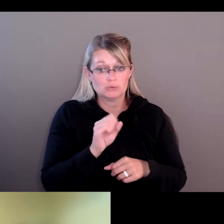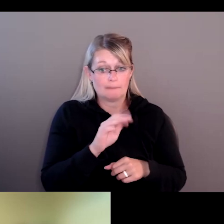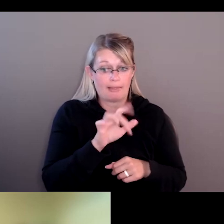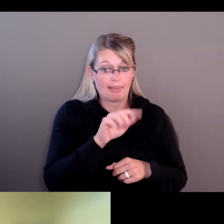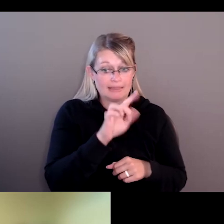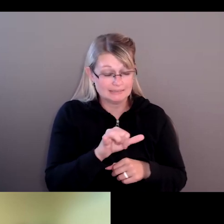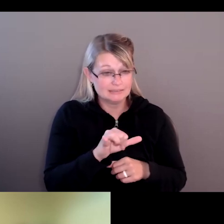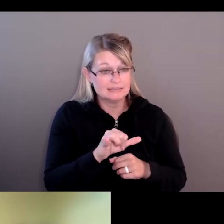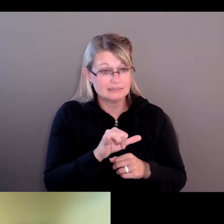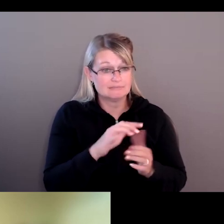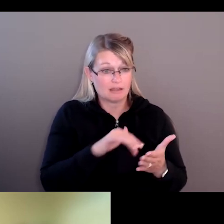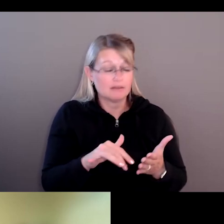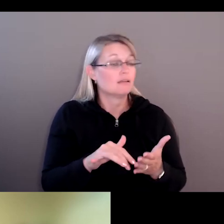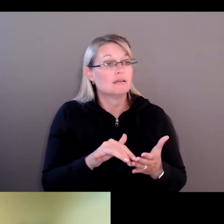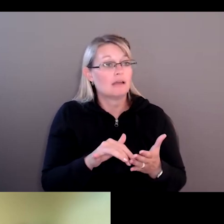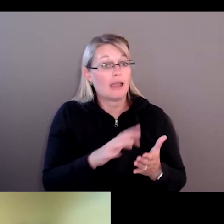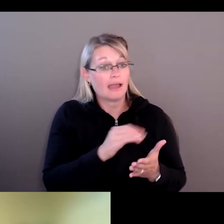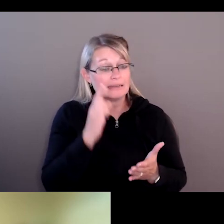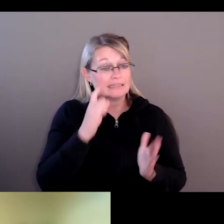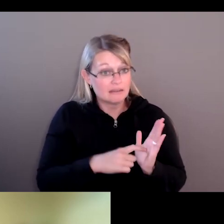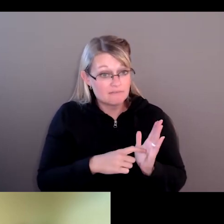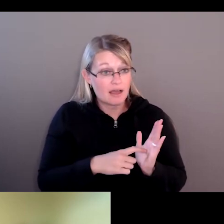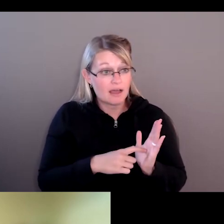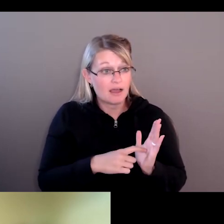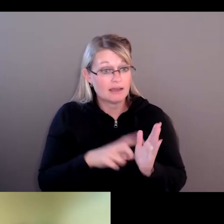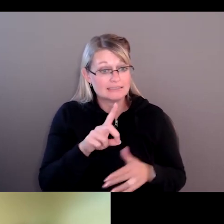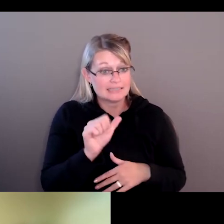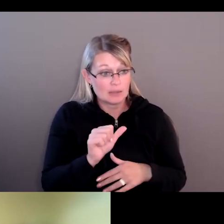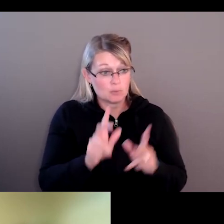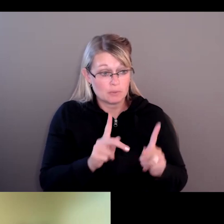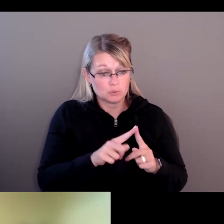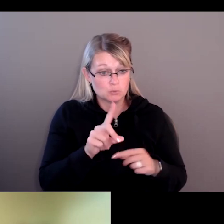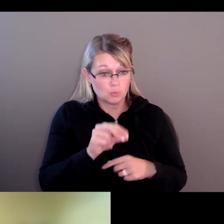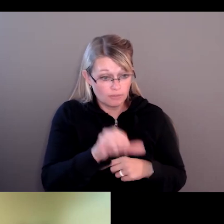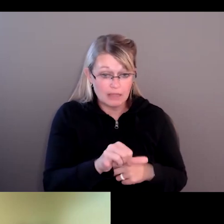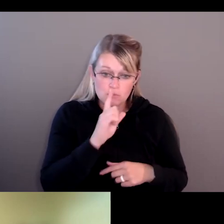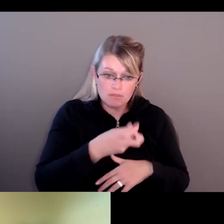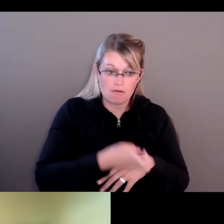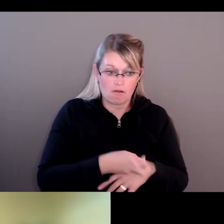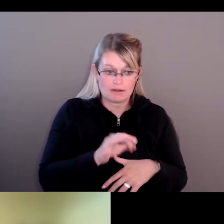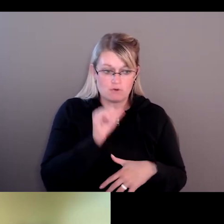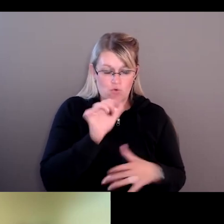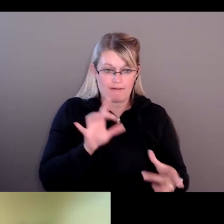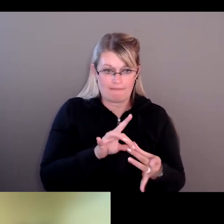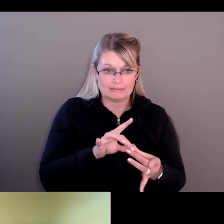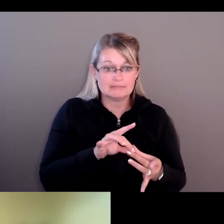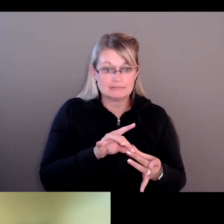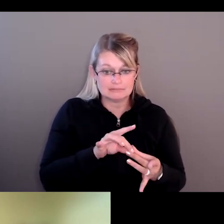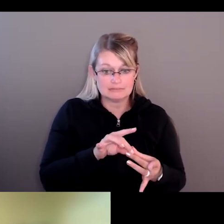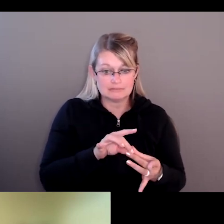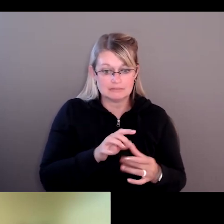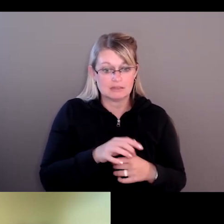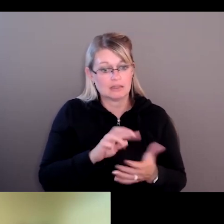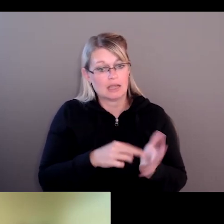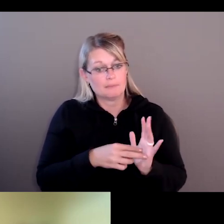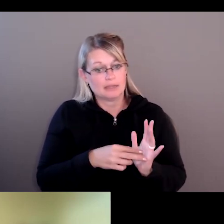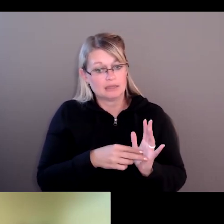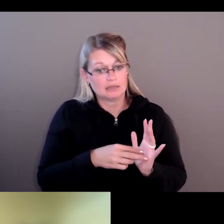And even identifying disabled people to do this is difficult if you are not connected. We have